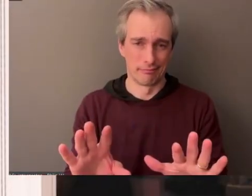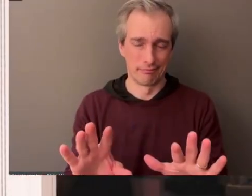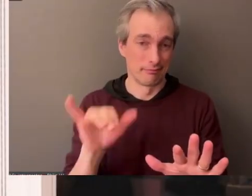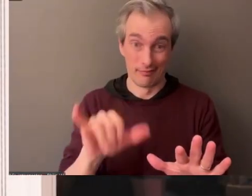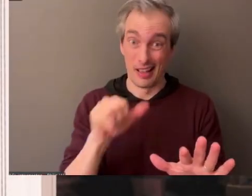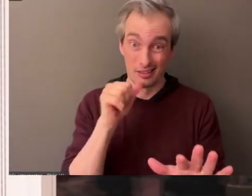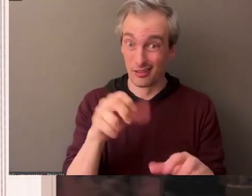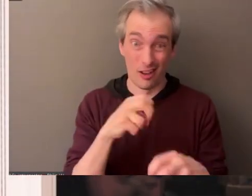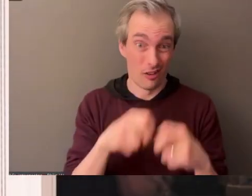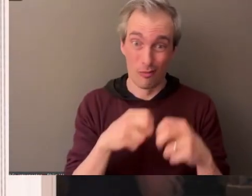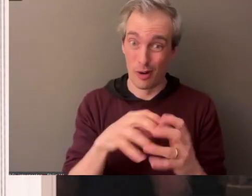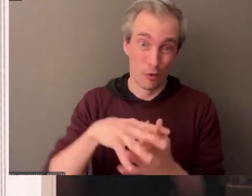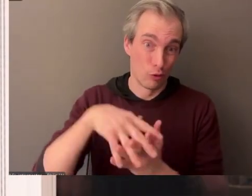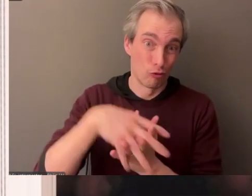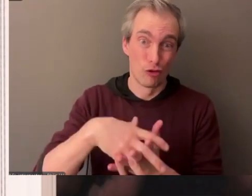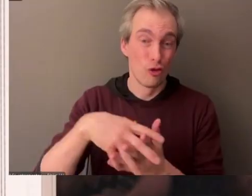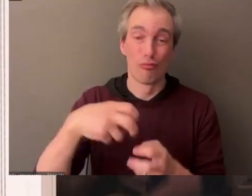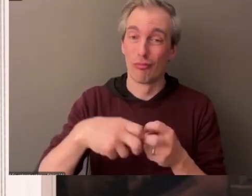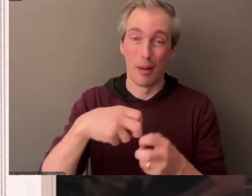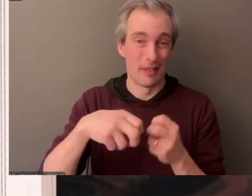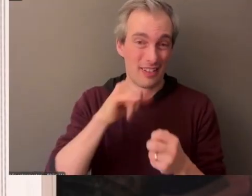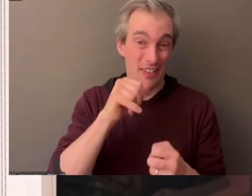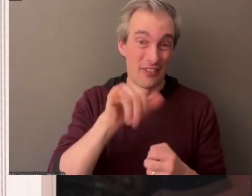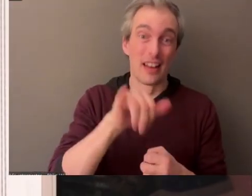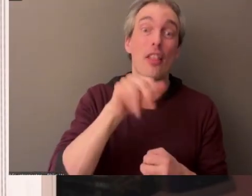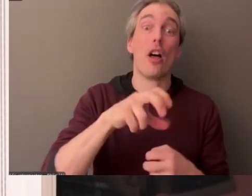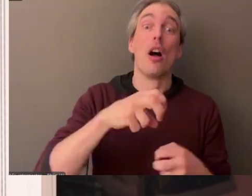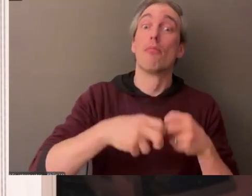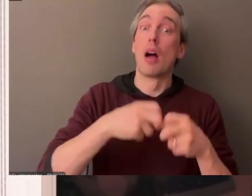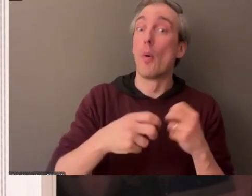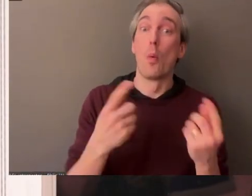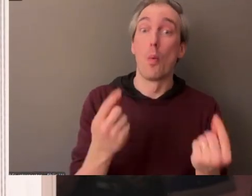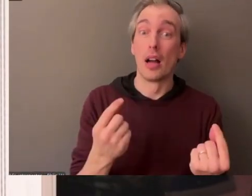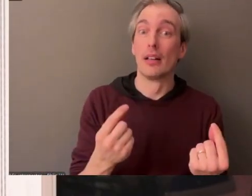That is a problem where the developers are ignoring the acceptance criteria, and